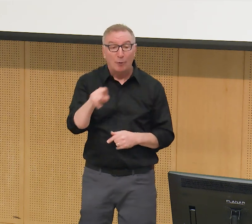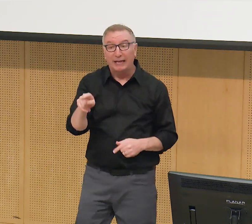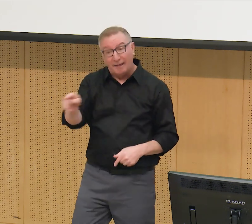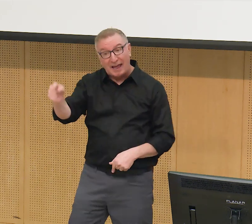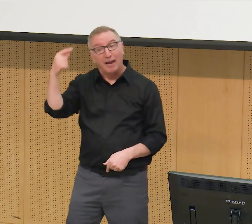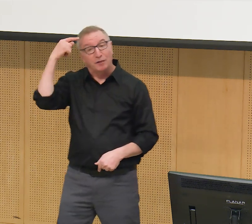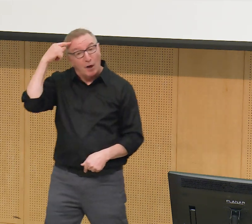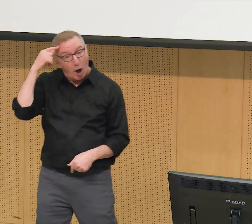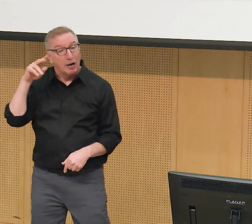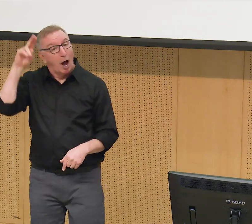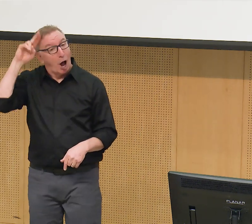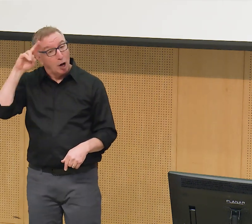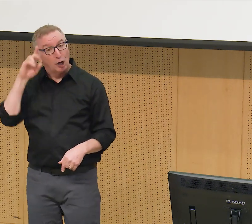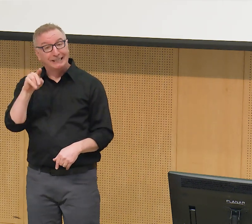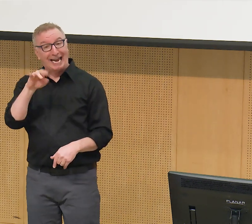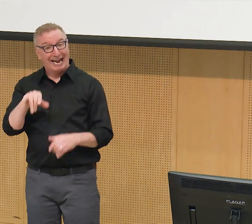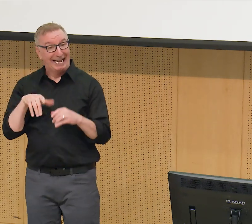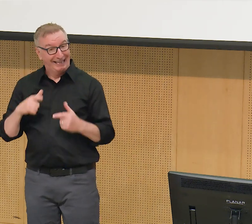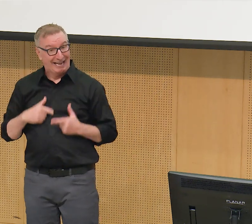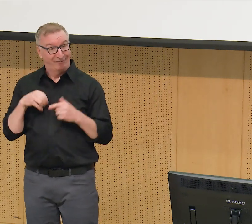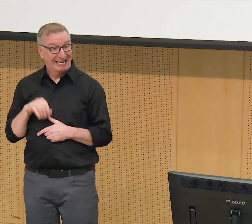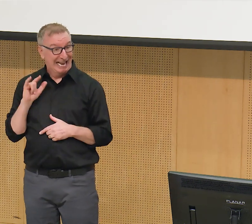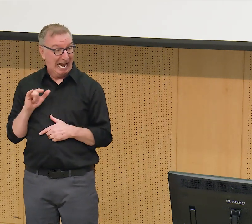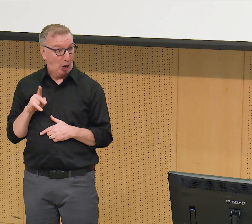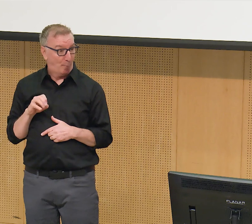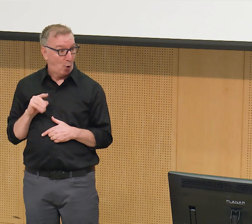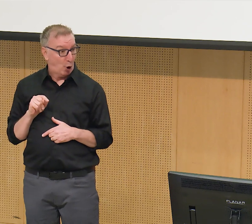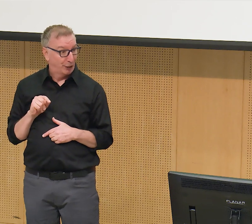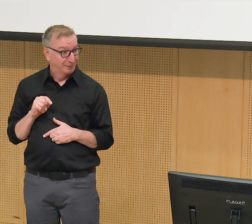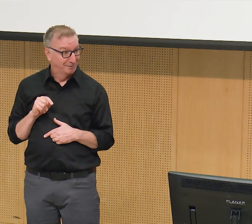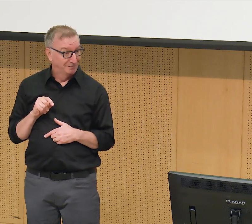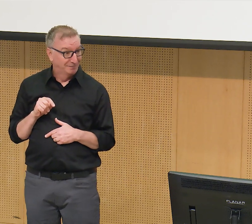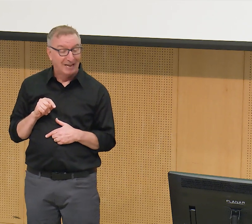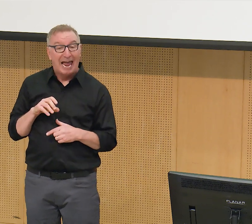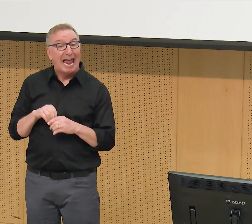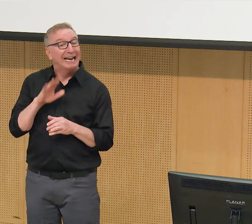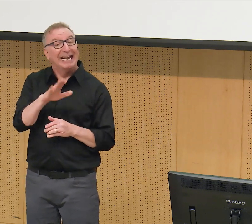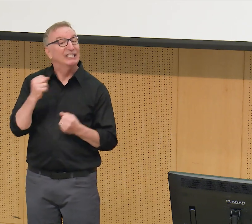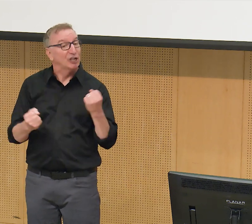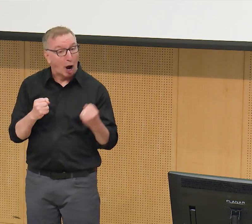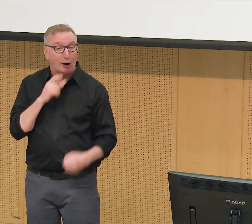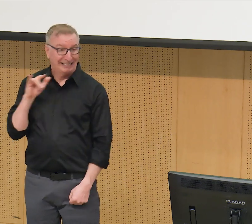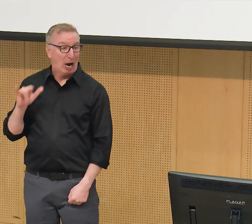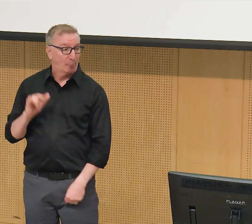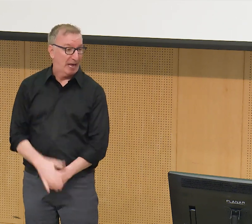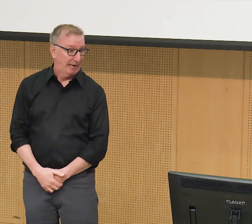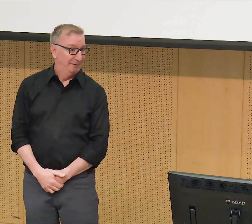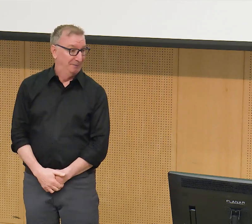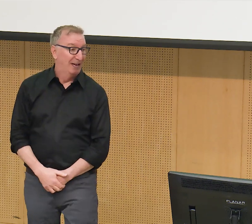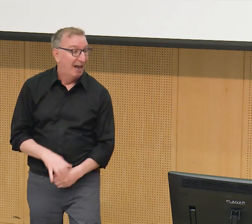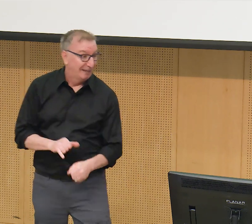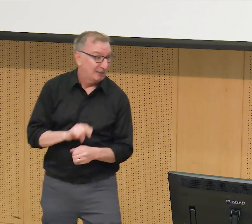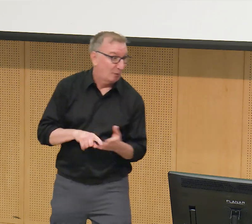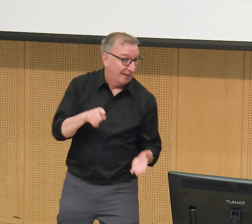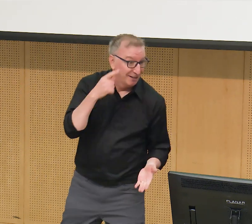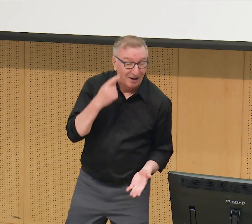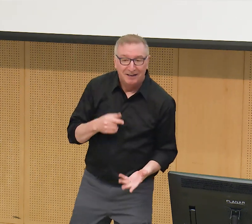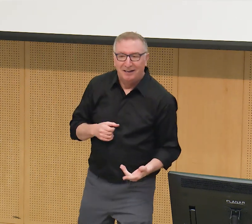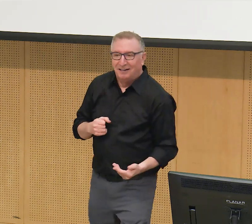Thank goodness for airplanes. They, for a while, thought Uncle Dan lived in the airport or I drove an airplane or something.